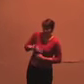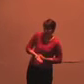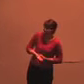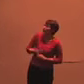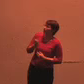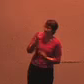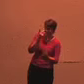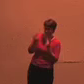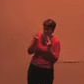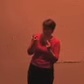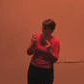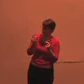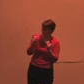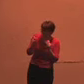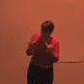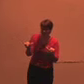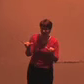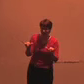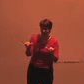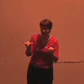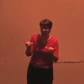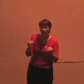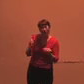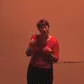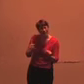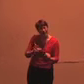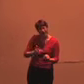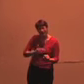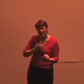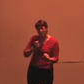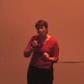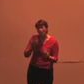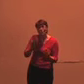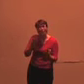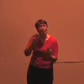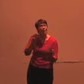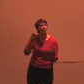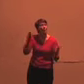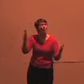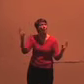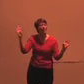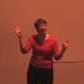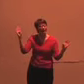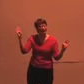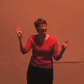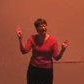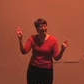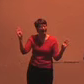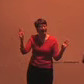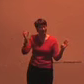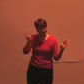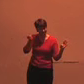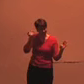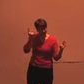So you can feel so much open feelings. But at the same time, three boxes